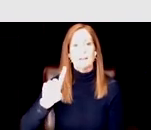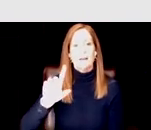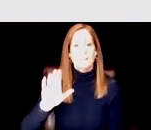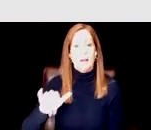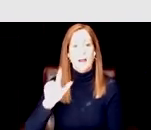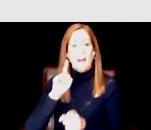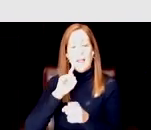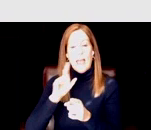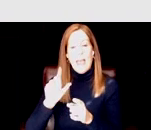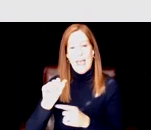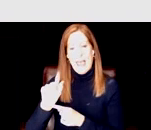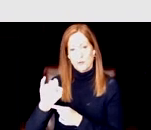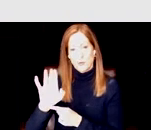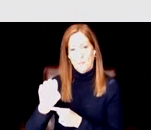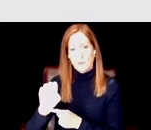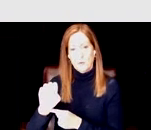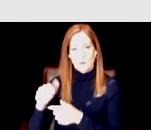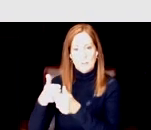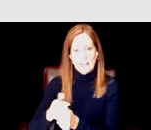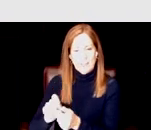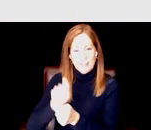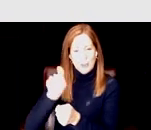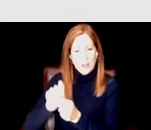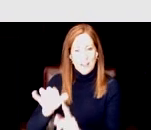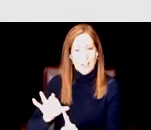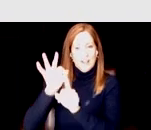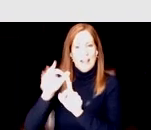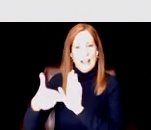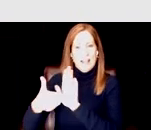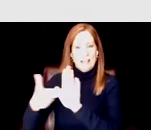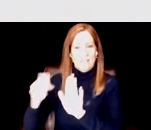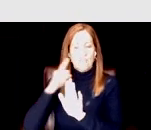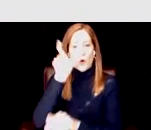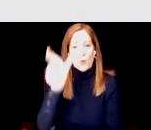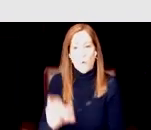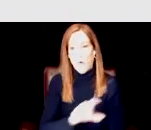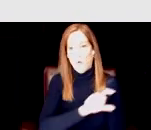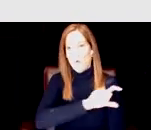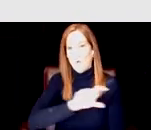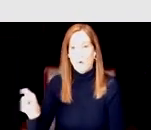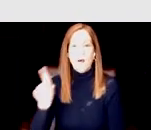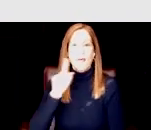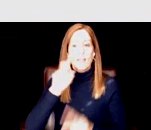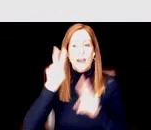of the corresponding row and column heading values that uniquely label the input field,